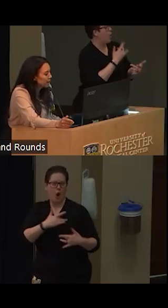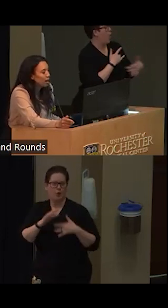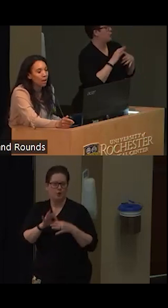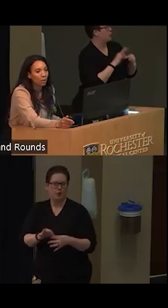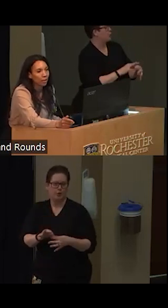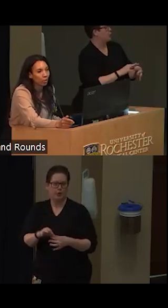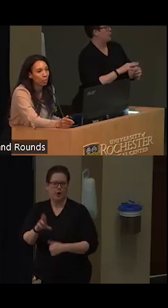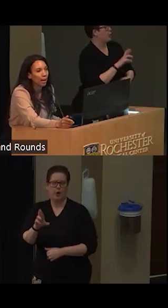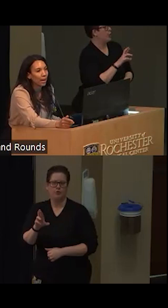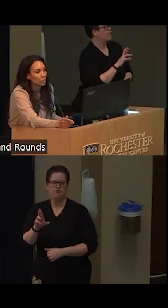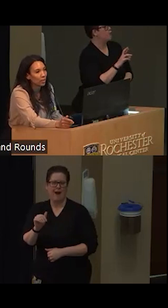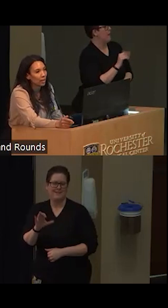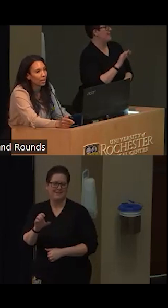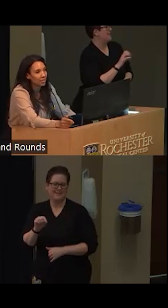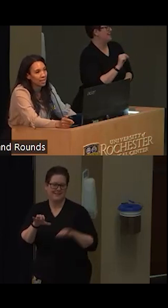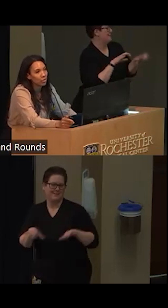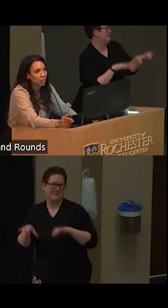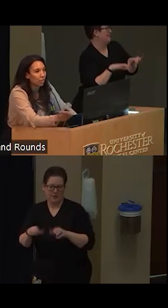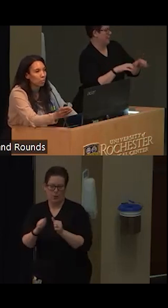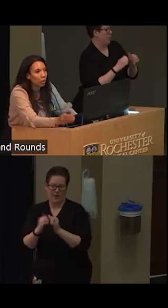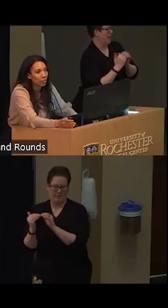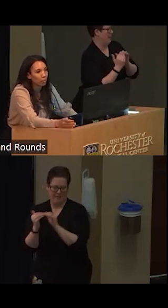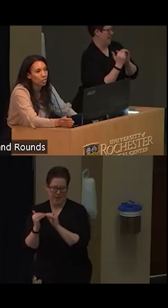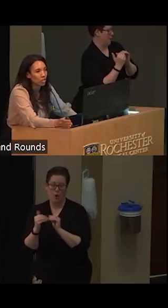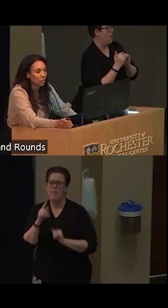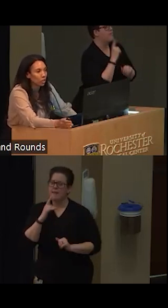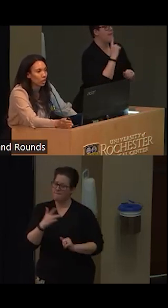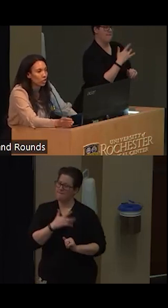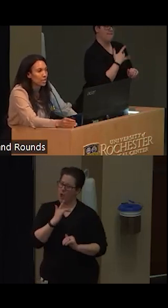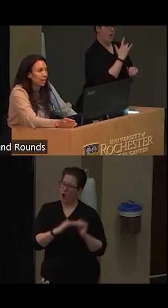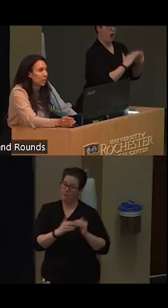clinical practice with colleagues and staff so they felt more comfortable adjust addressing